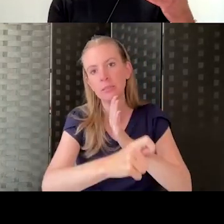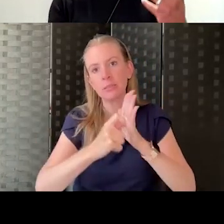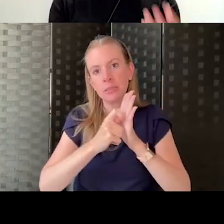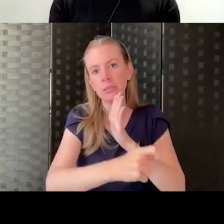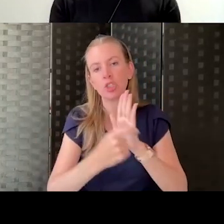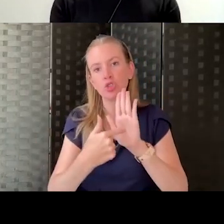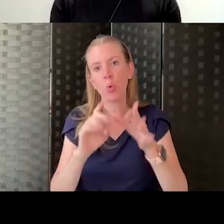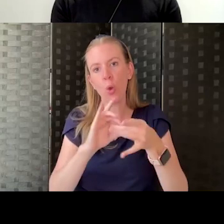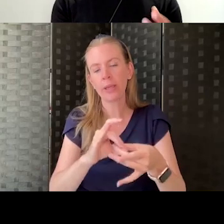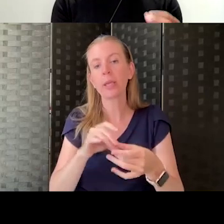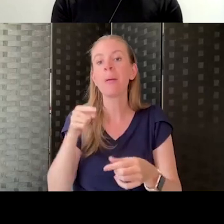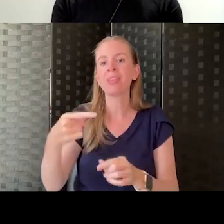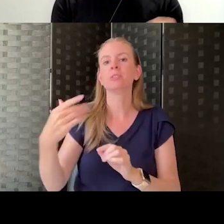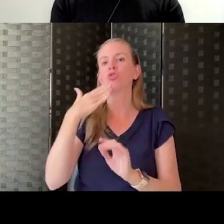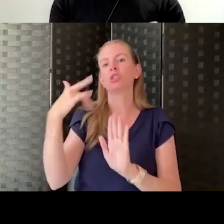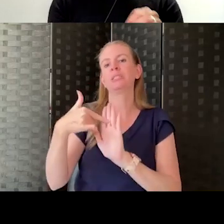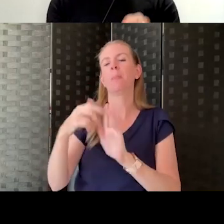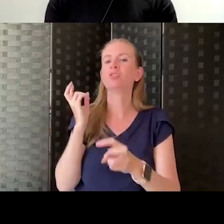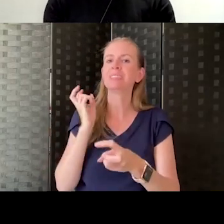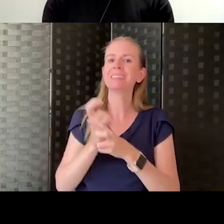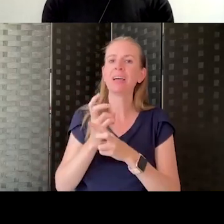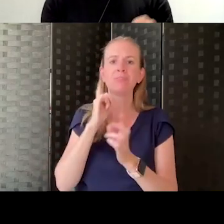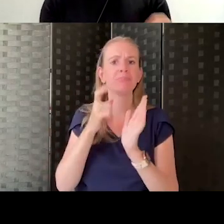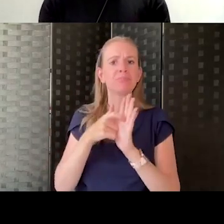it would be very difficult to read any type of link inside